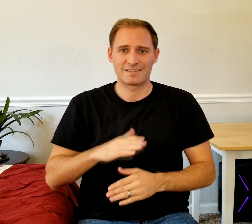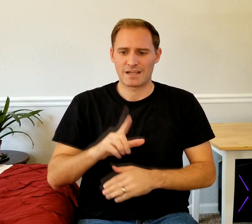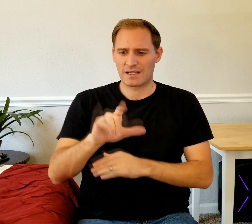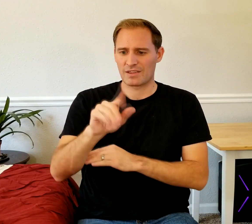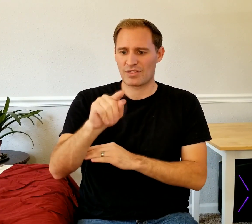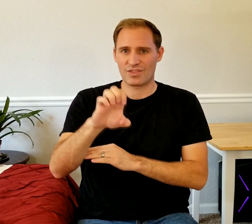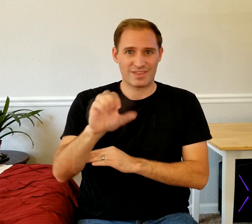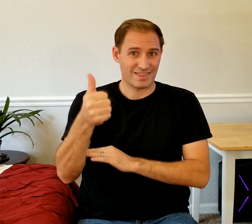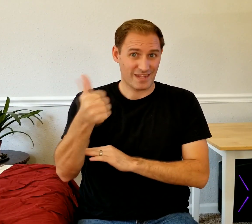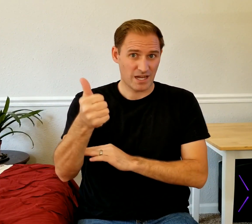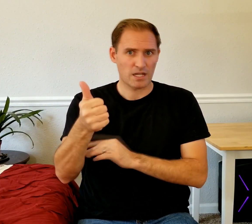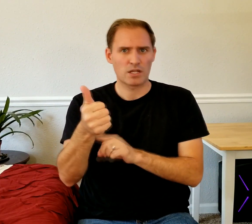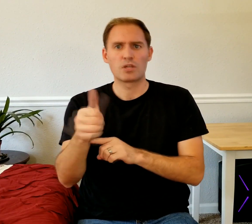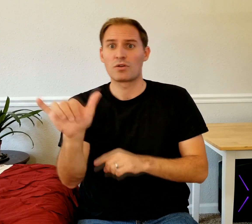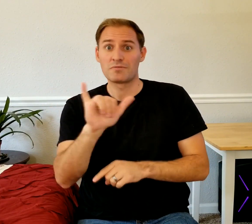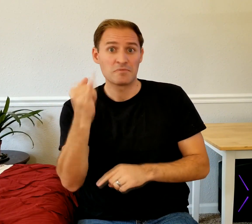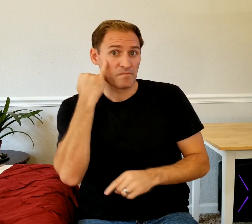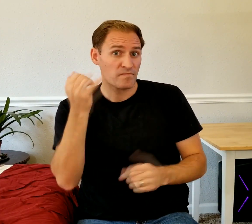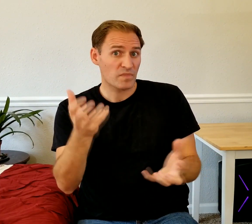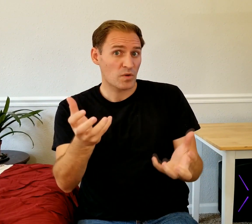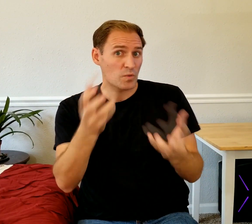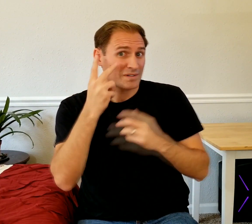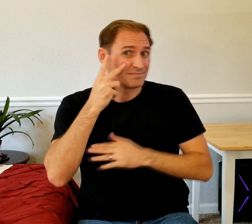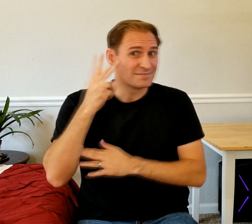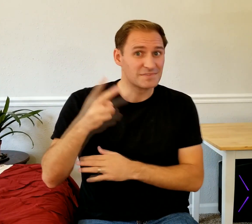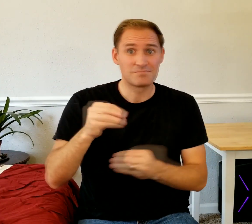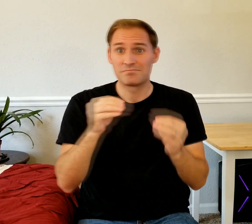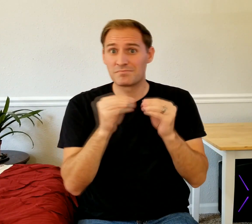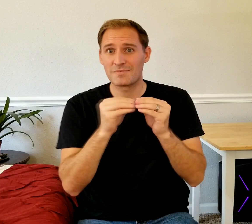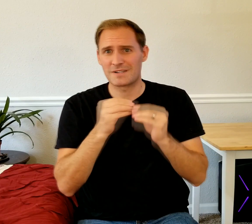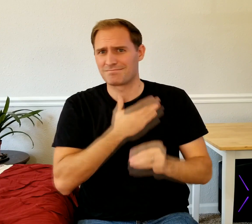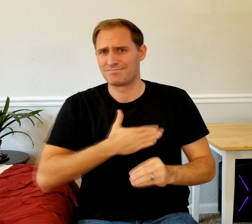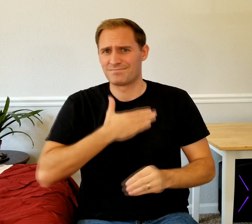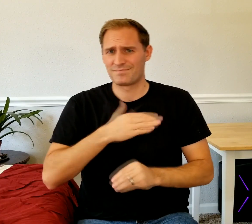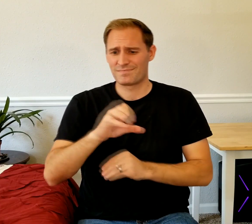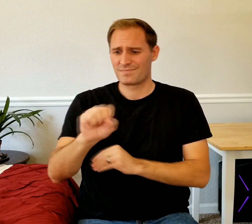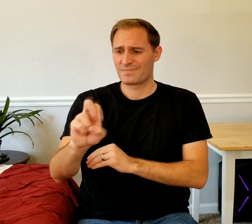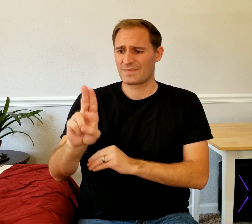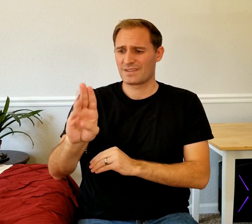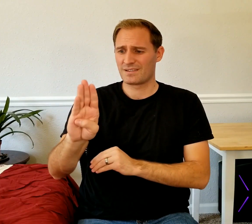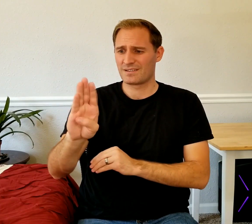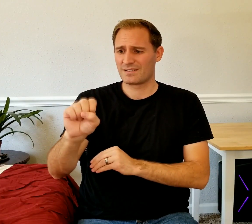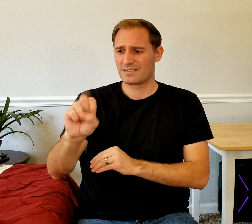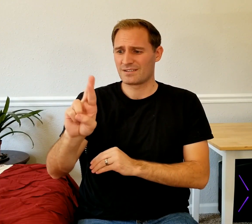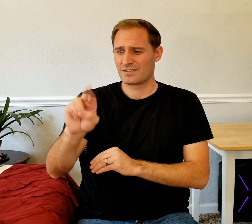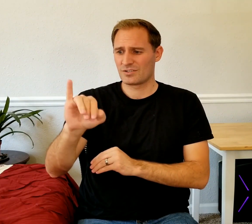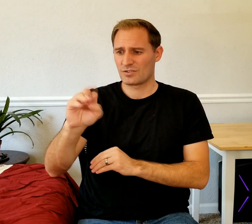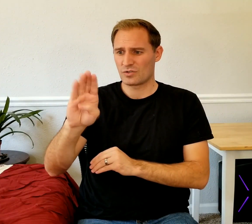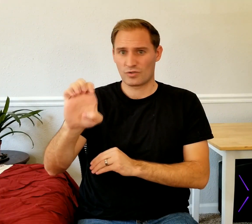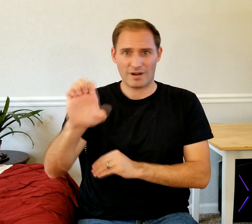future please consider subscribing, and until next time thanks for watching, bye!